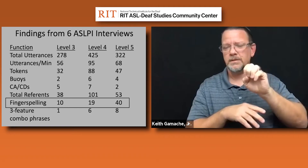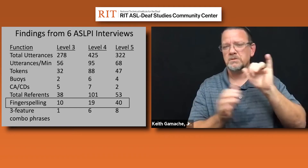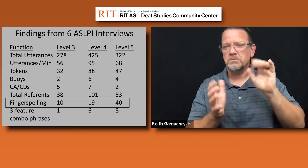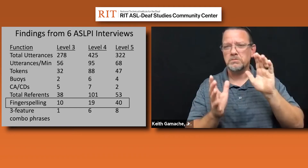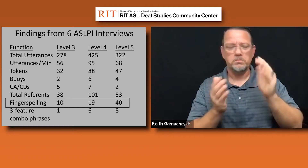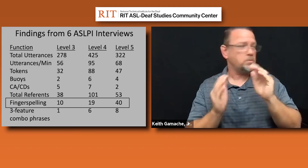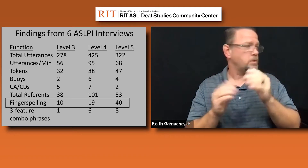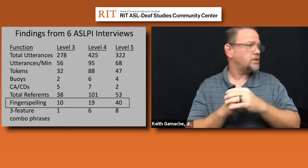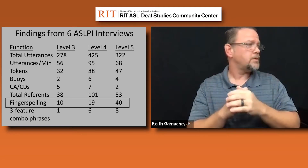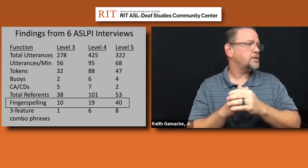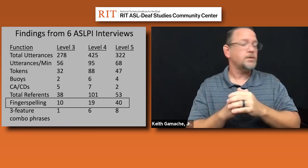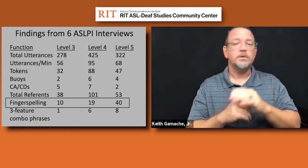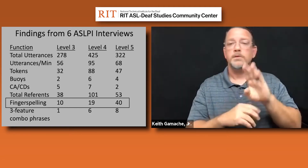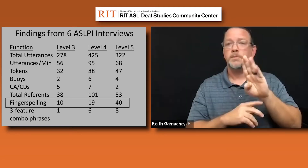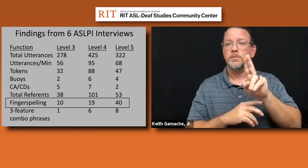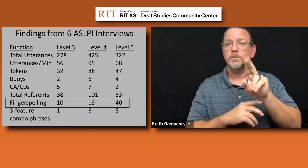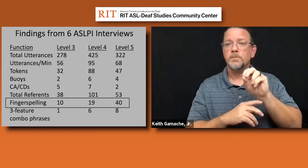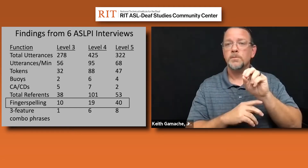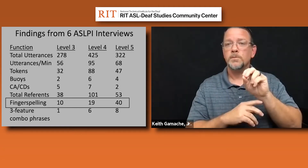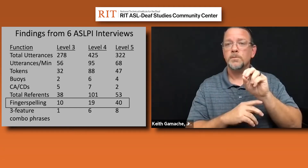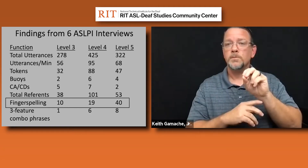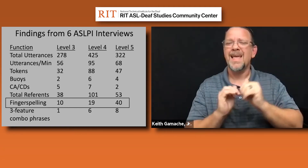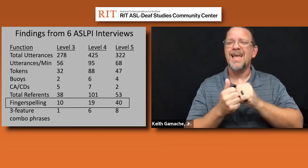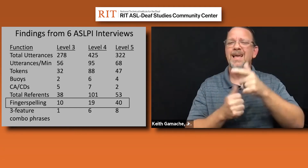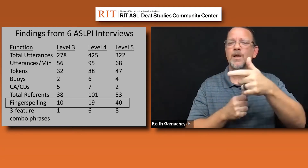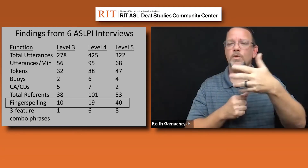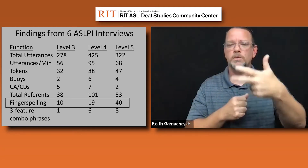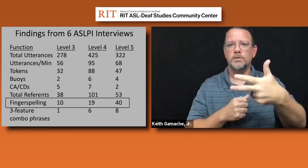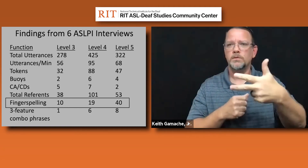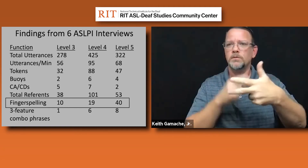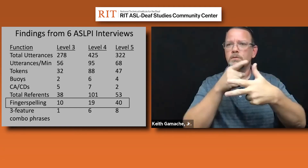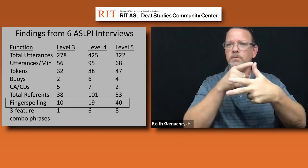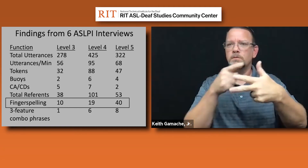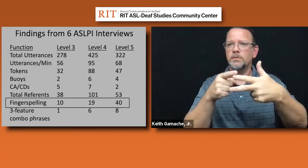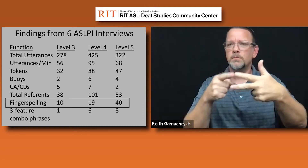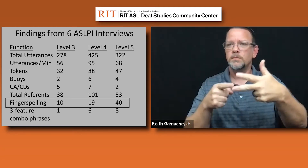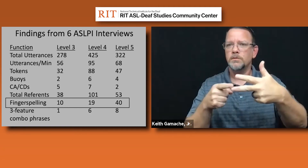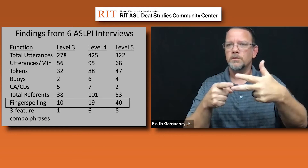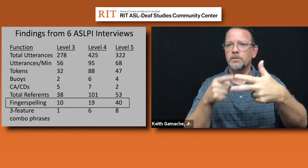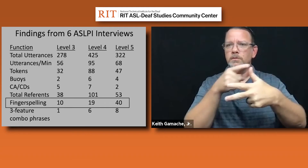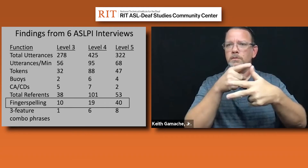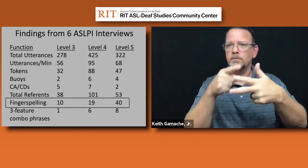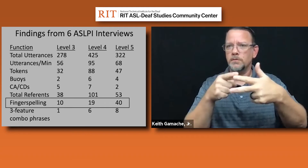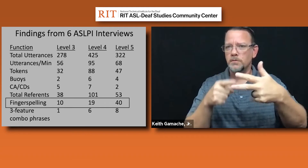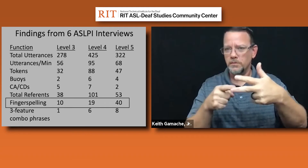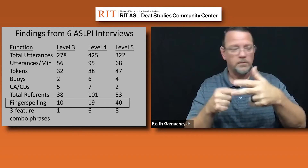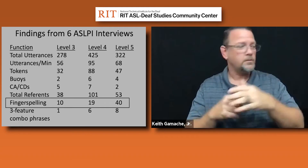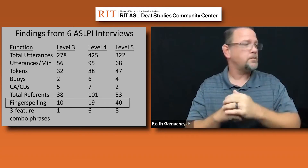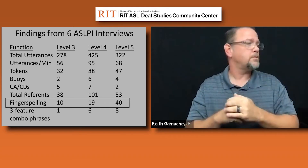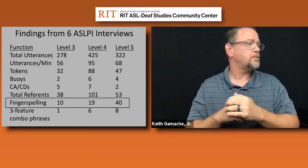Buoys are how we define objects by classifiers,